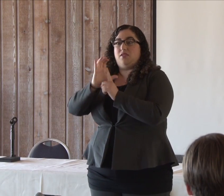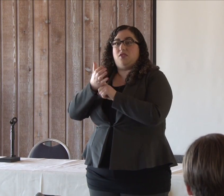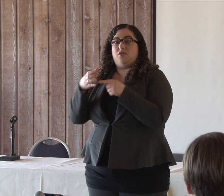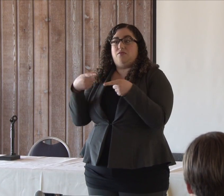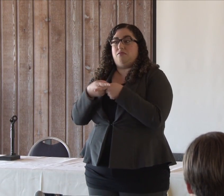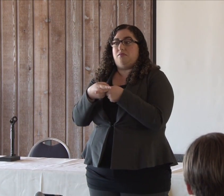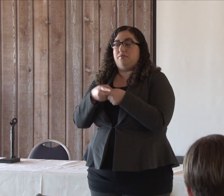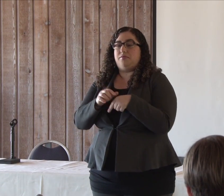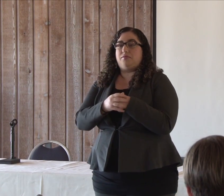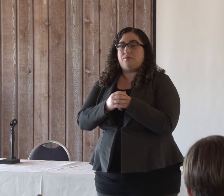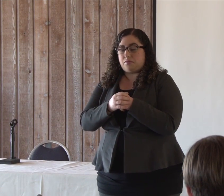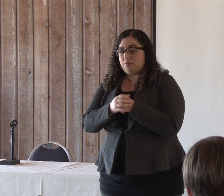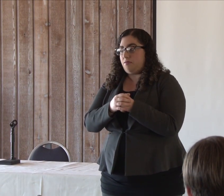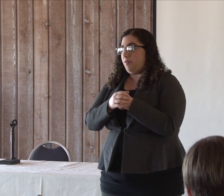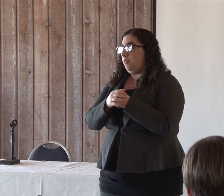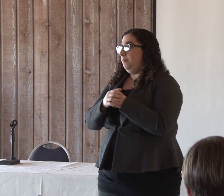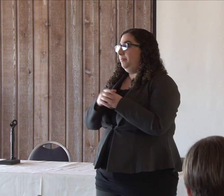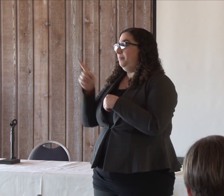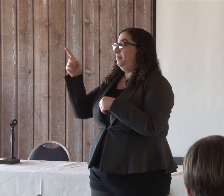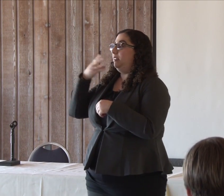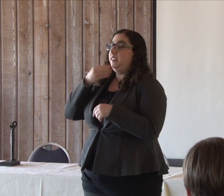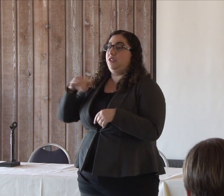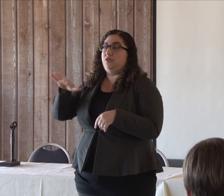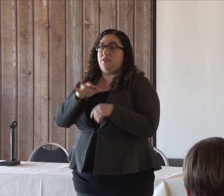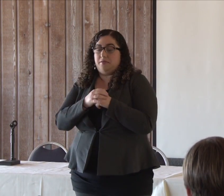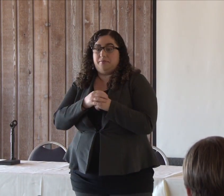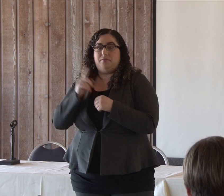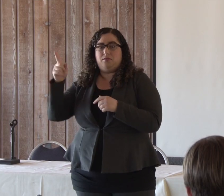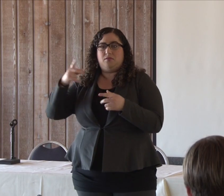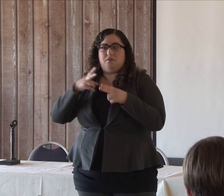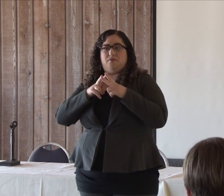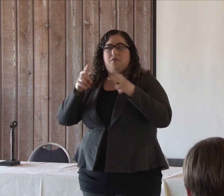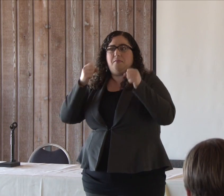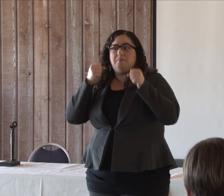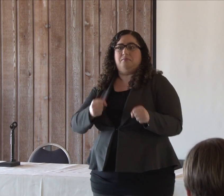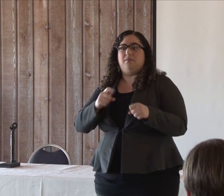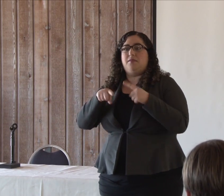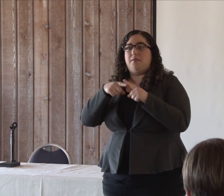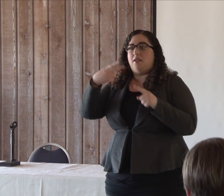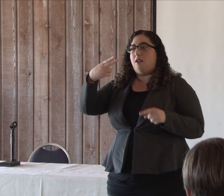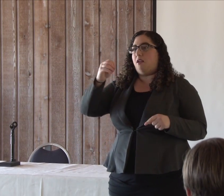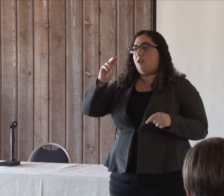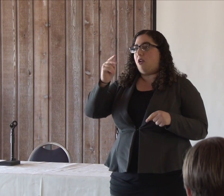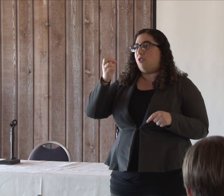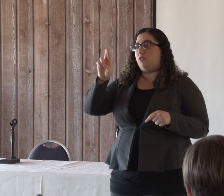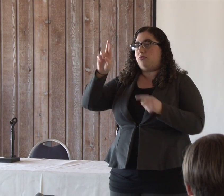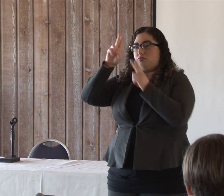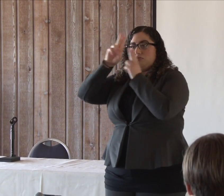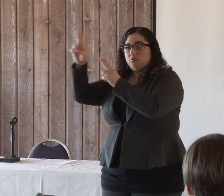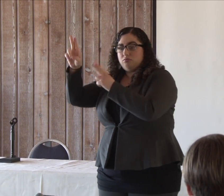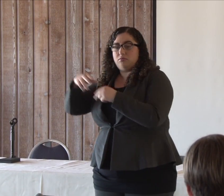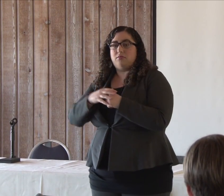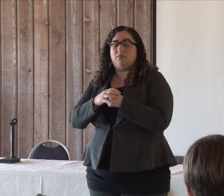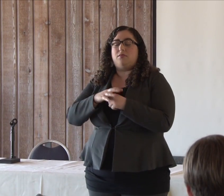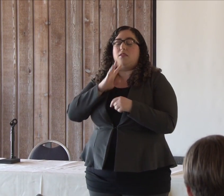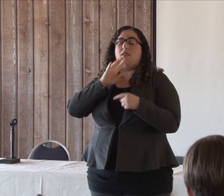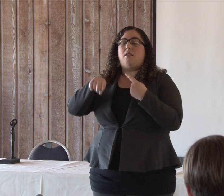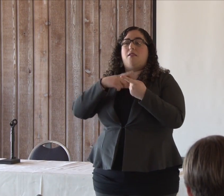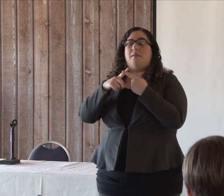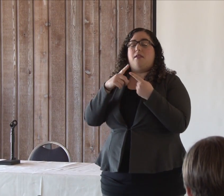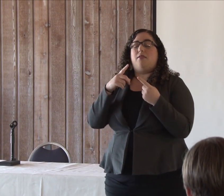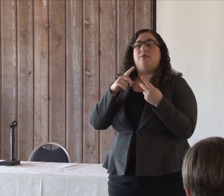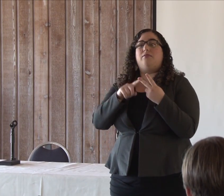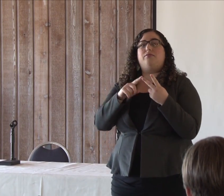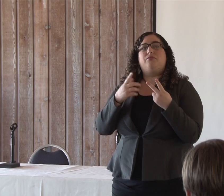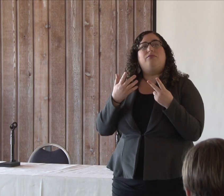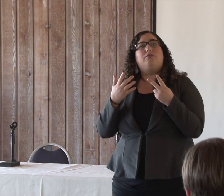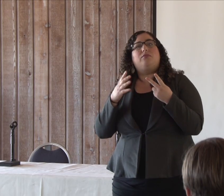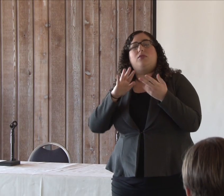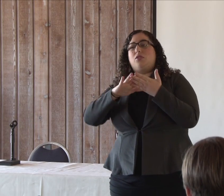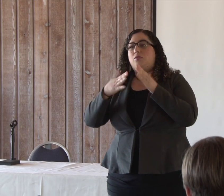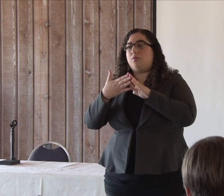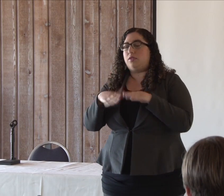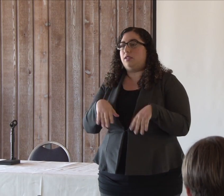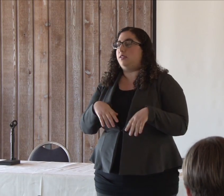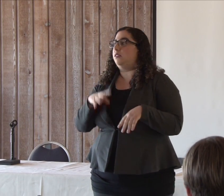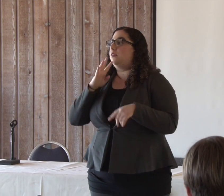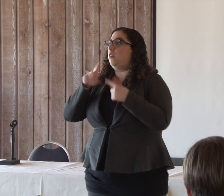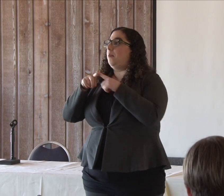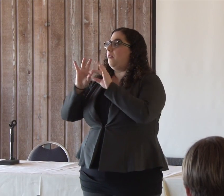I've struggled with my identity in the past, with cultural conflicts. And in Israel,